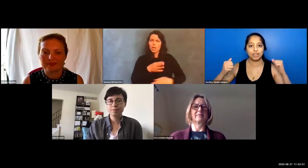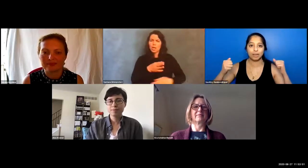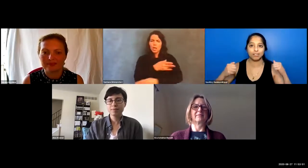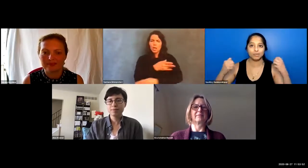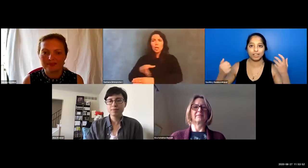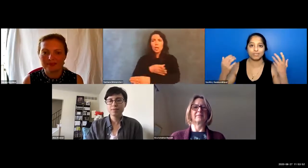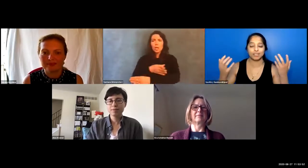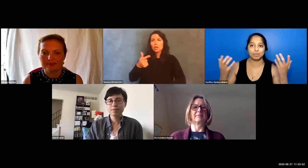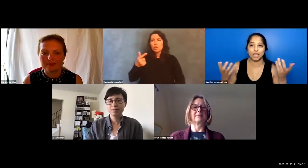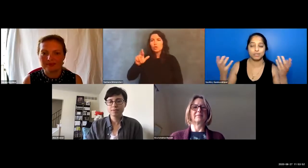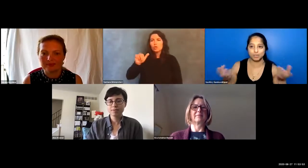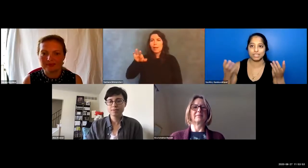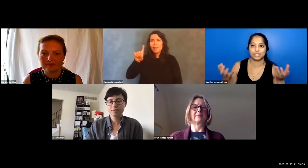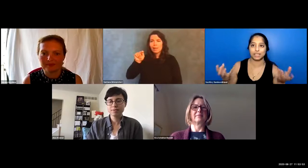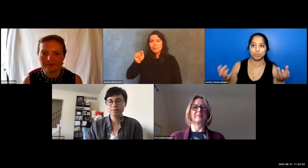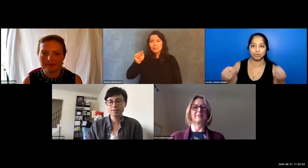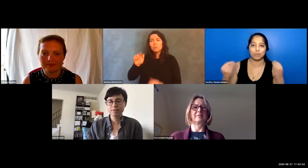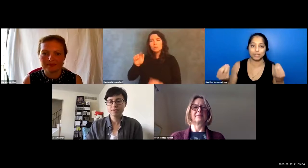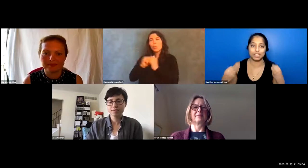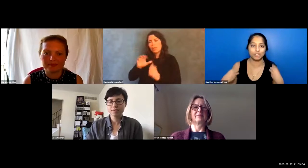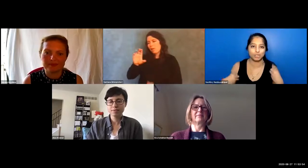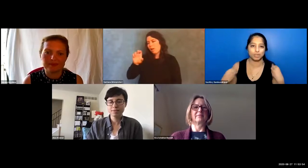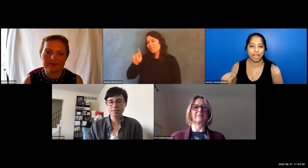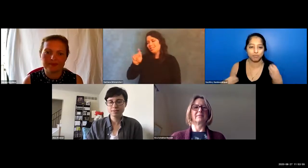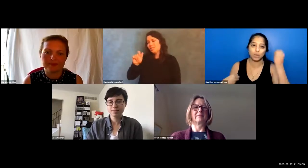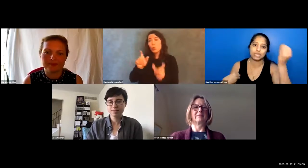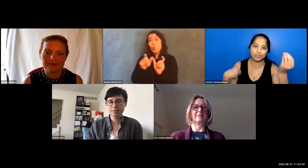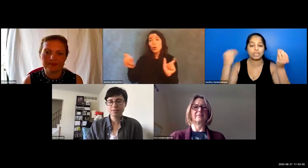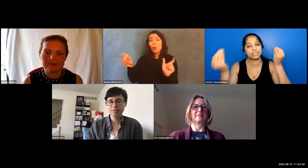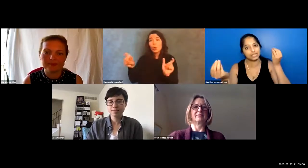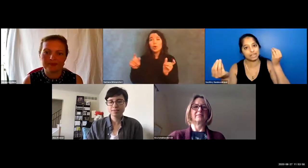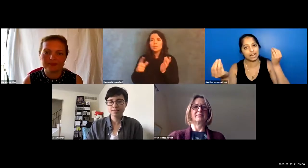about -- I sometimes use this example when I present which is we have voiced and voiceless